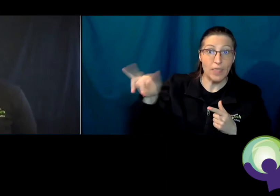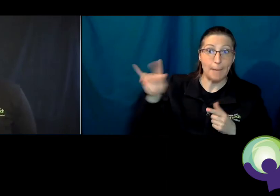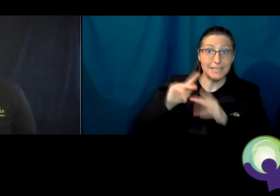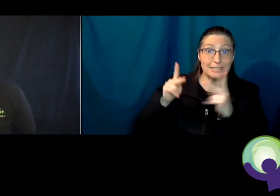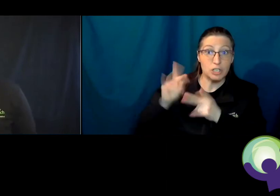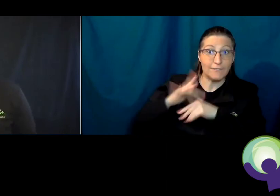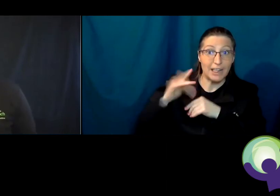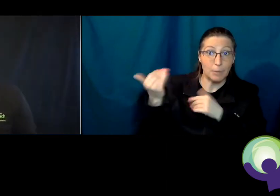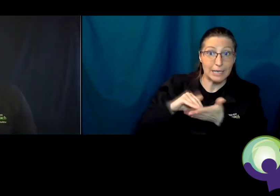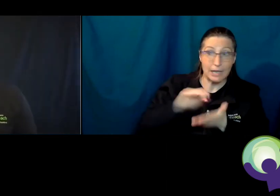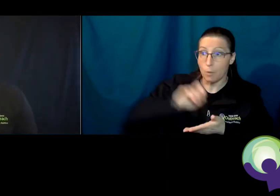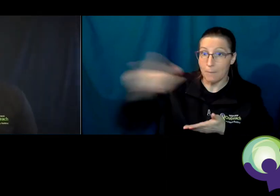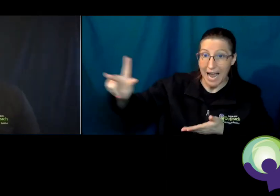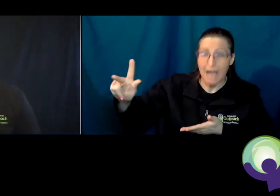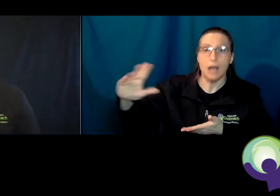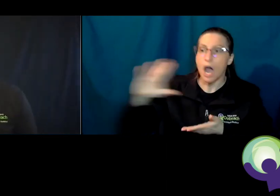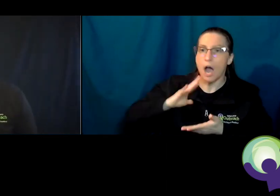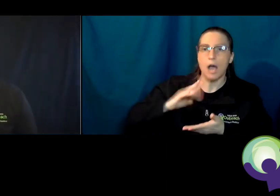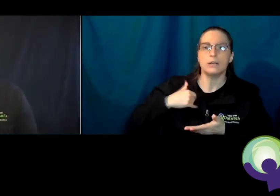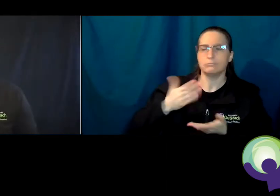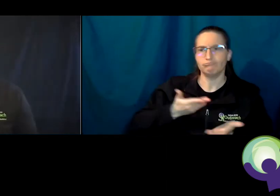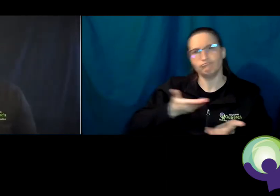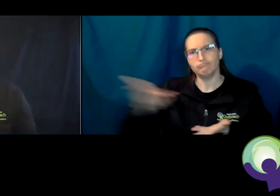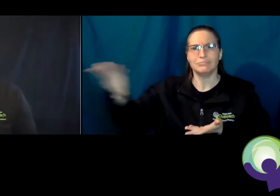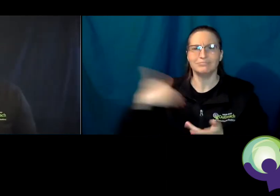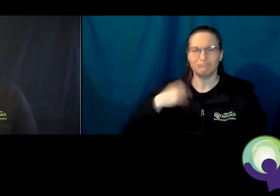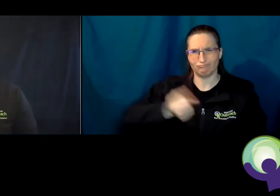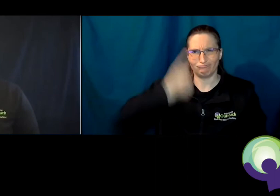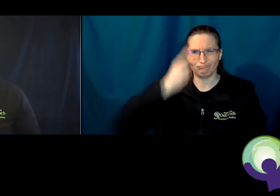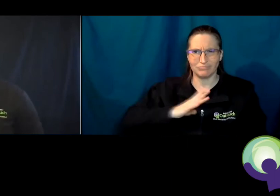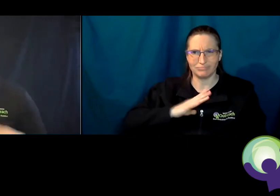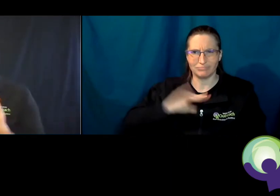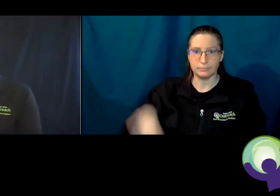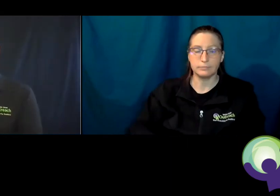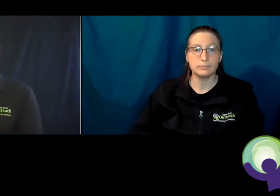What would you if you could, you're a newer employee yourself, so someone who's interested in